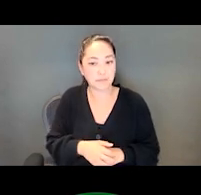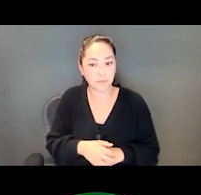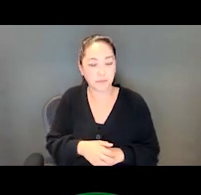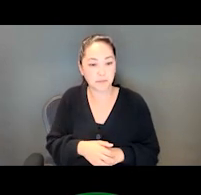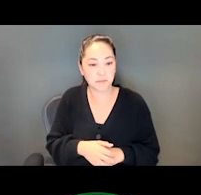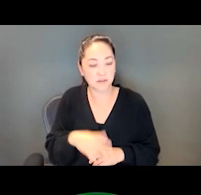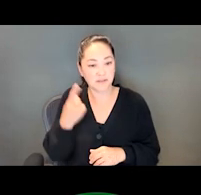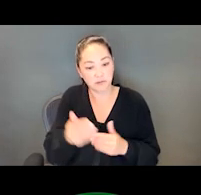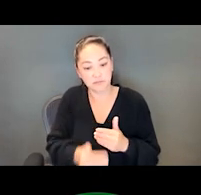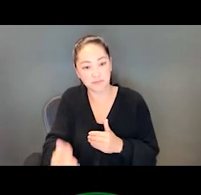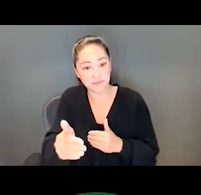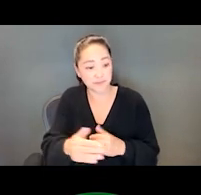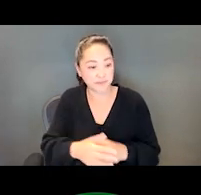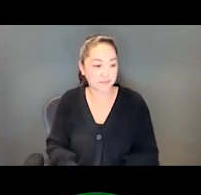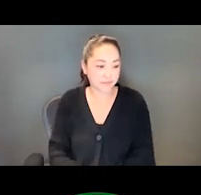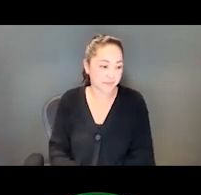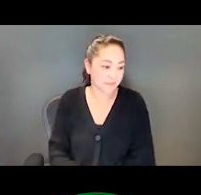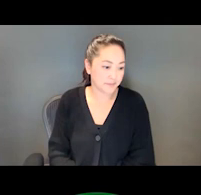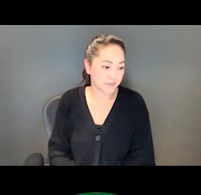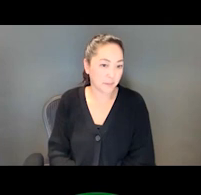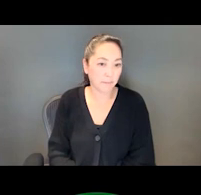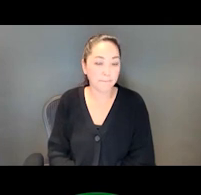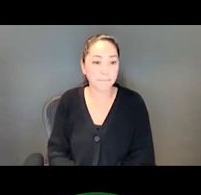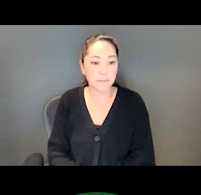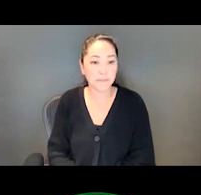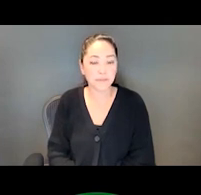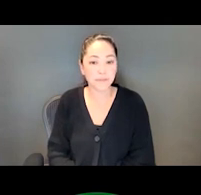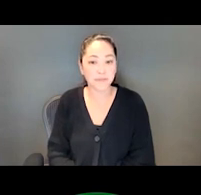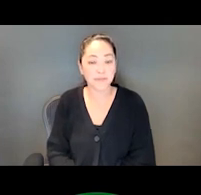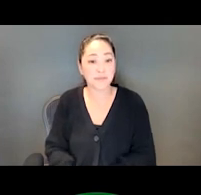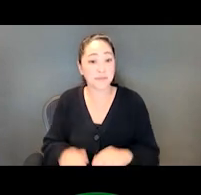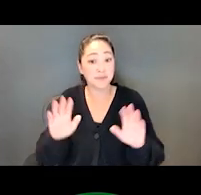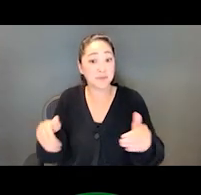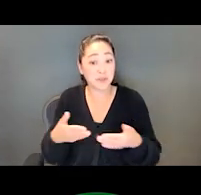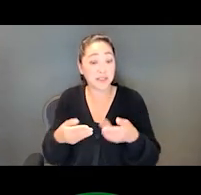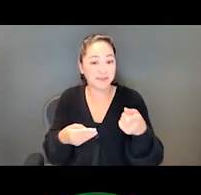So in my introduction, of course, I have to describe a little bit more about Keroul. K